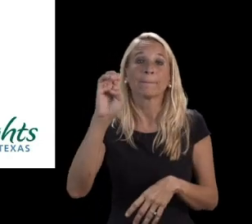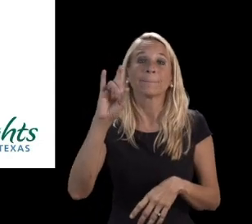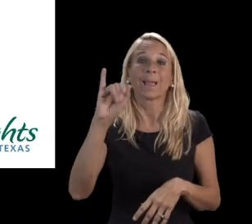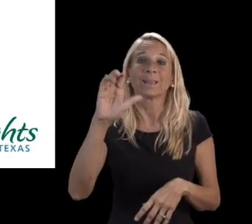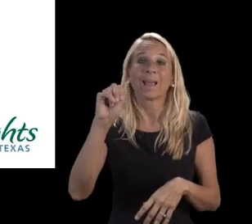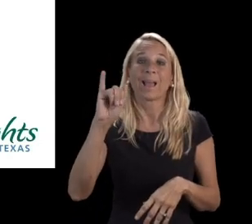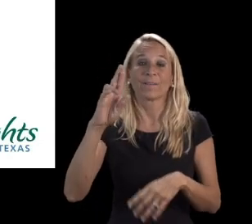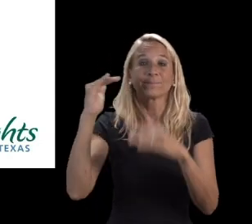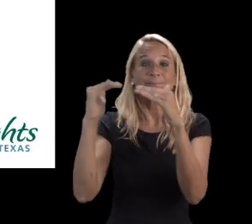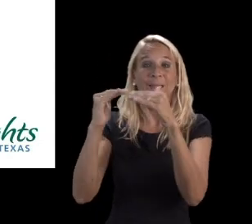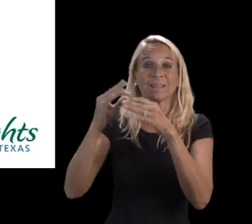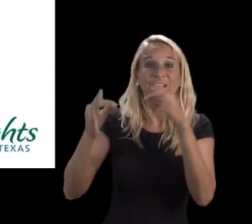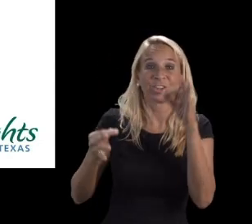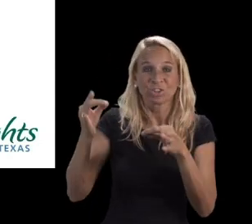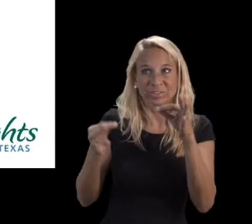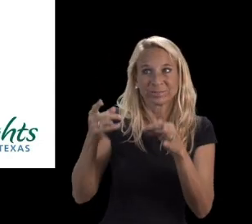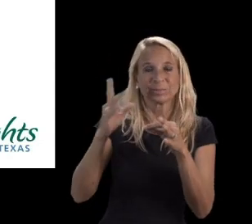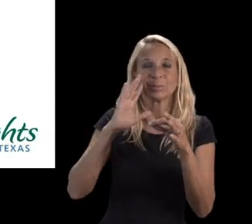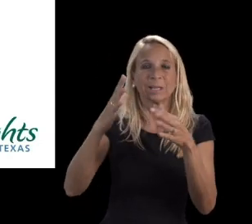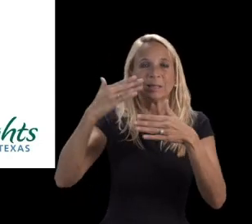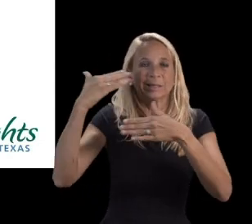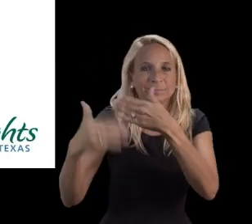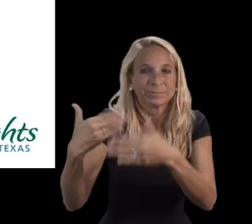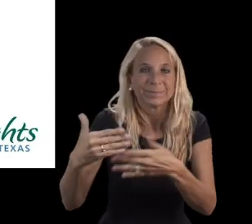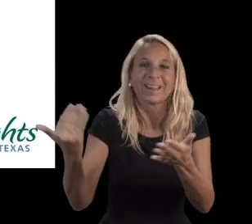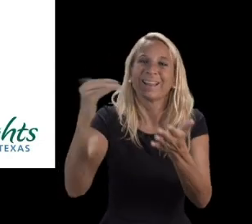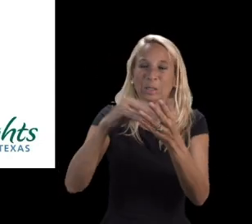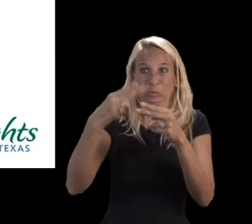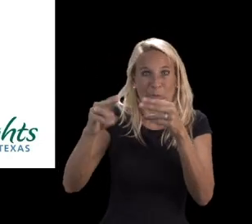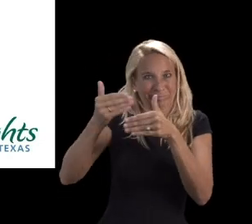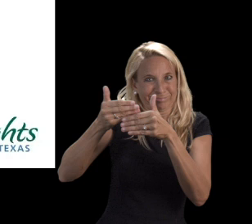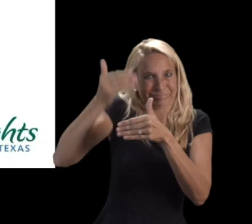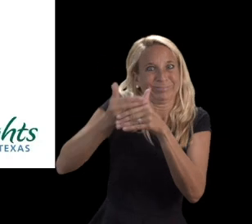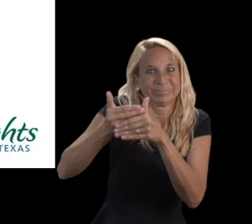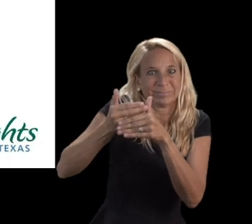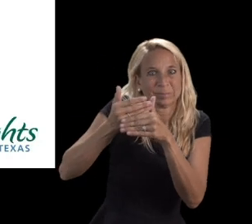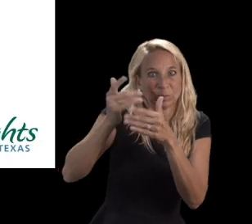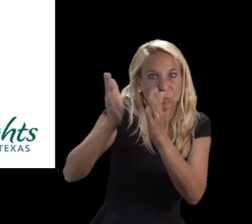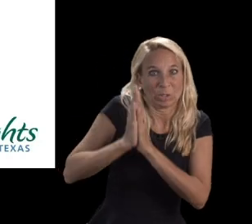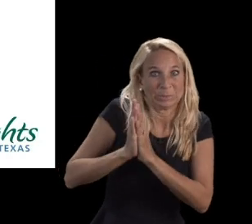Again, because of the short window we'd recommend always yes, request it, because you can withdraw,